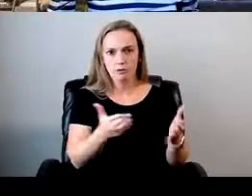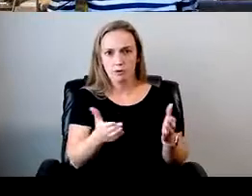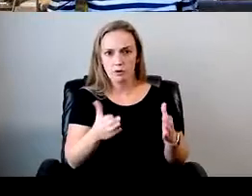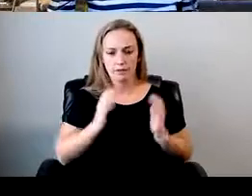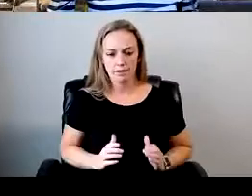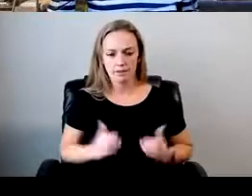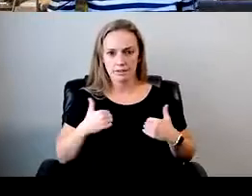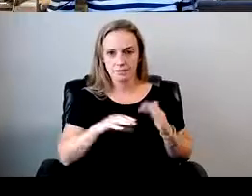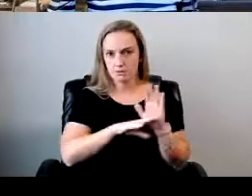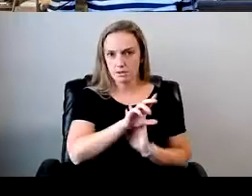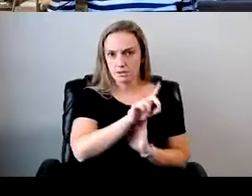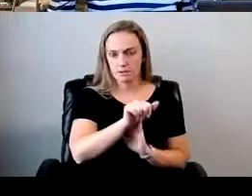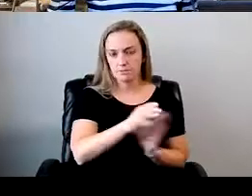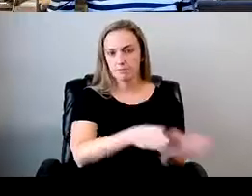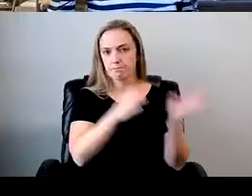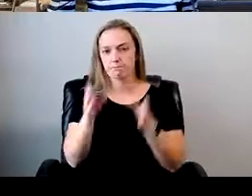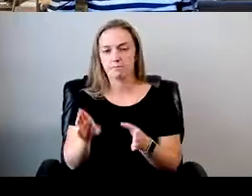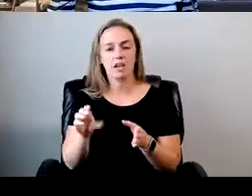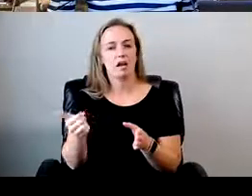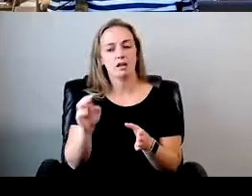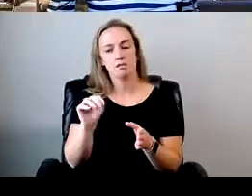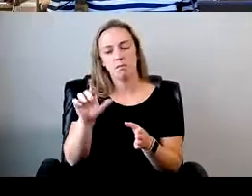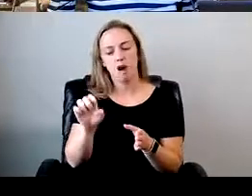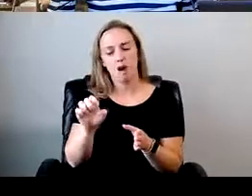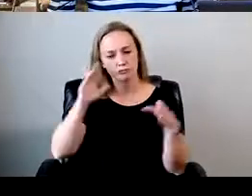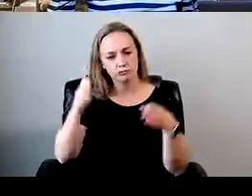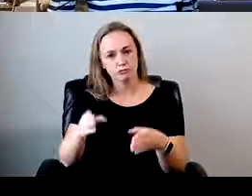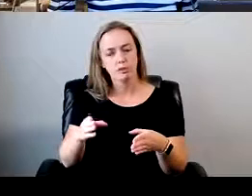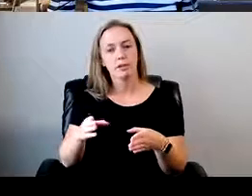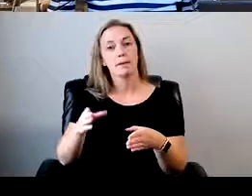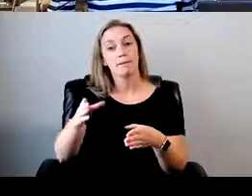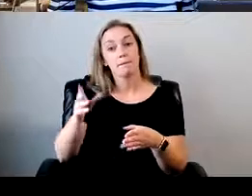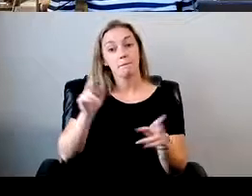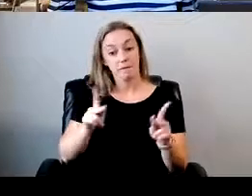Others are geared towards individuals with intellectual developmental disabilities, themselves, family members,